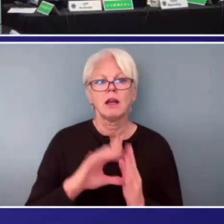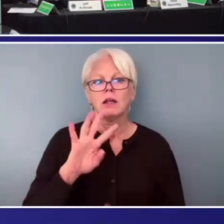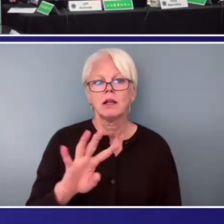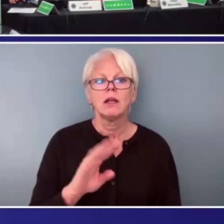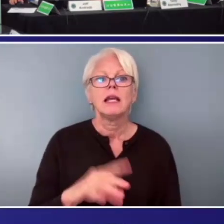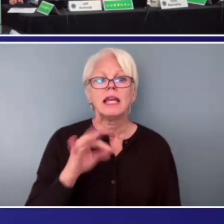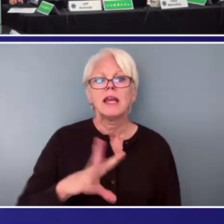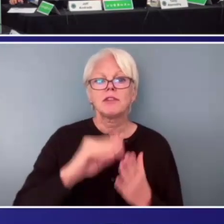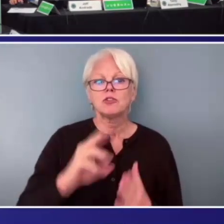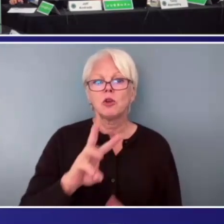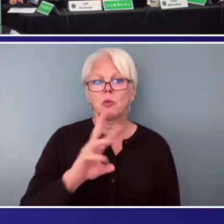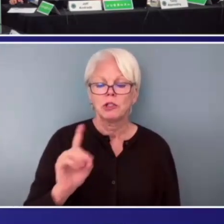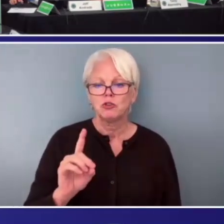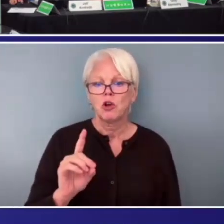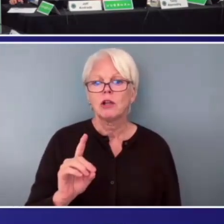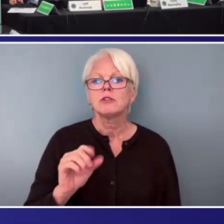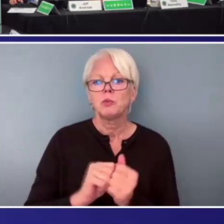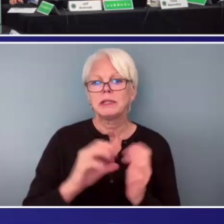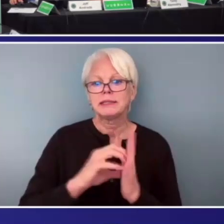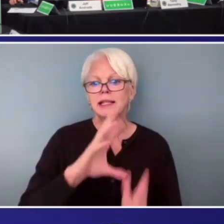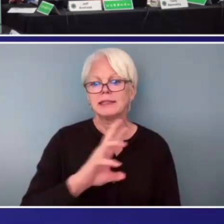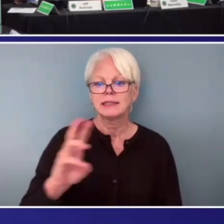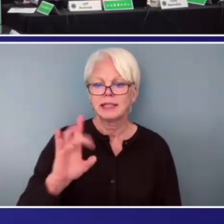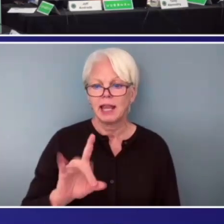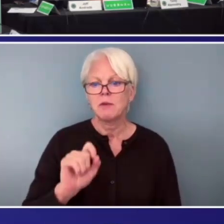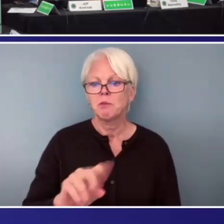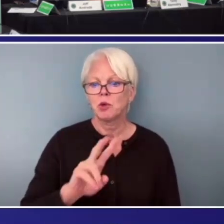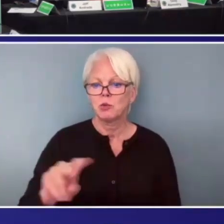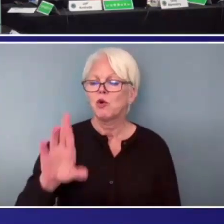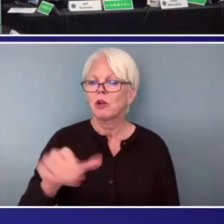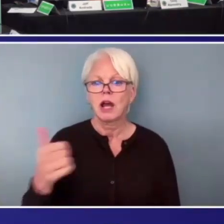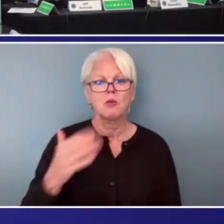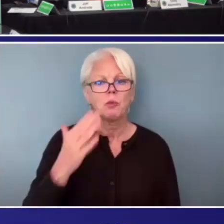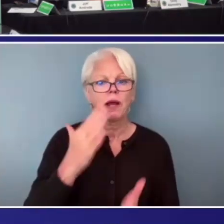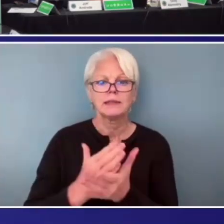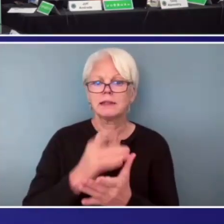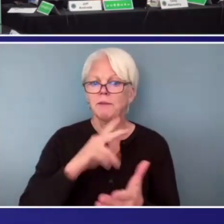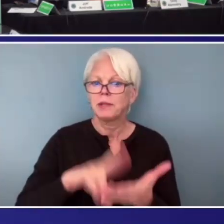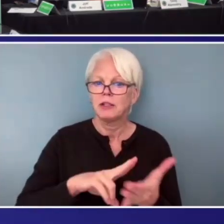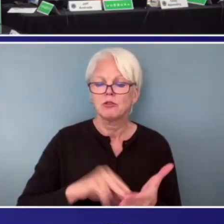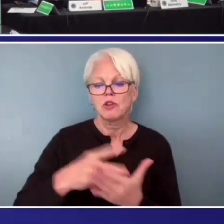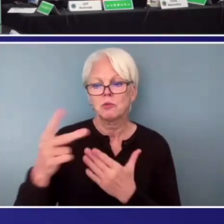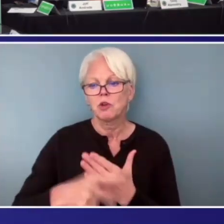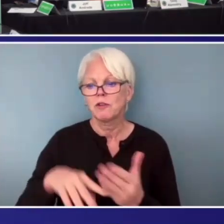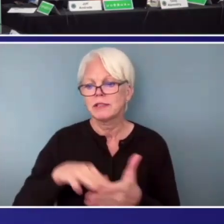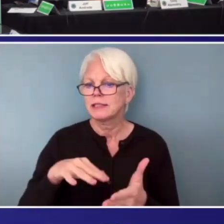withdraws in accordance with section 668.22 or otherwise ceased to be enrolled in the program of study at any point after